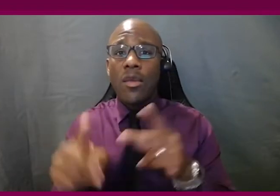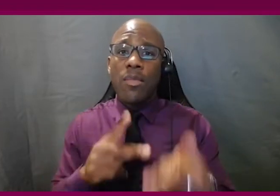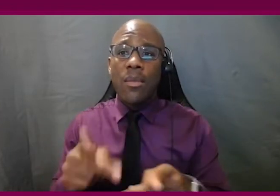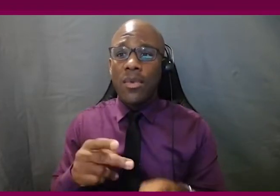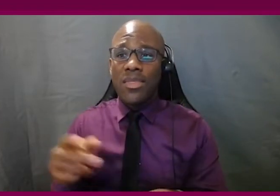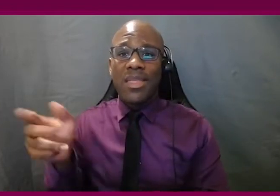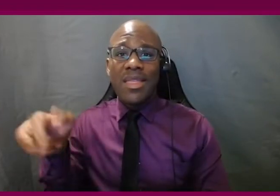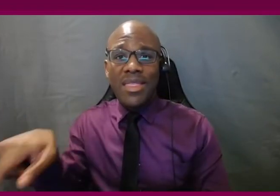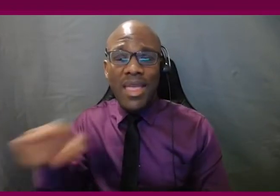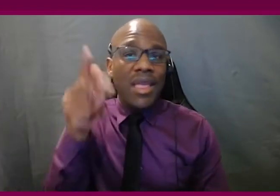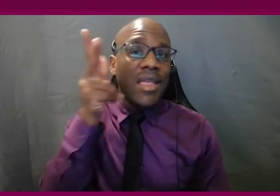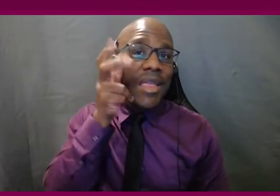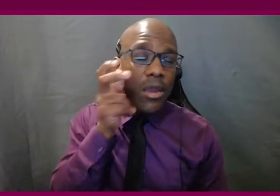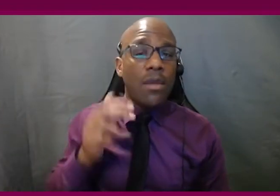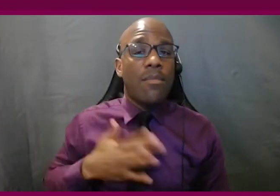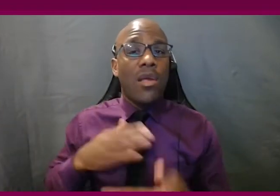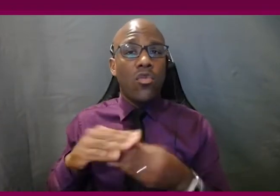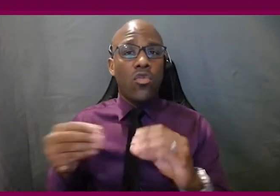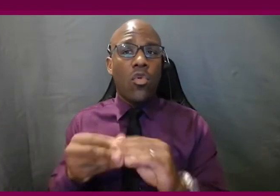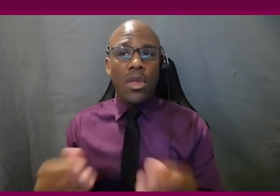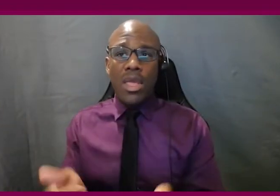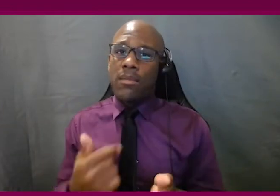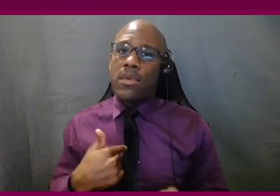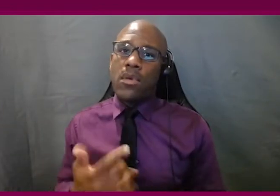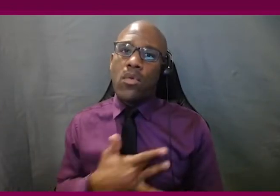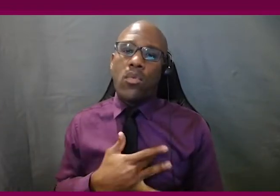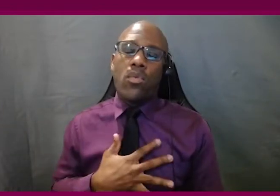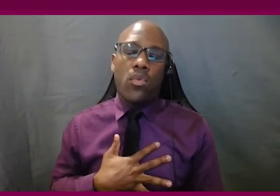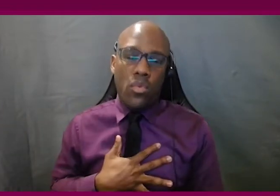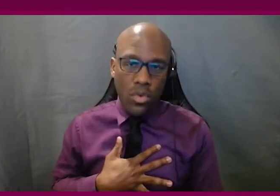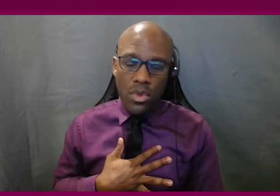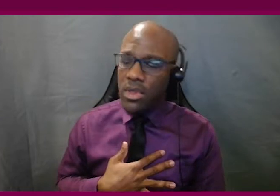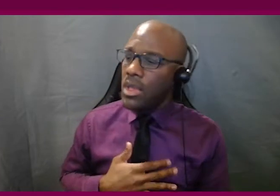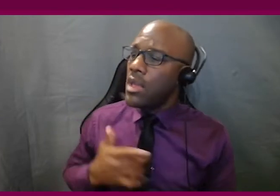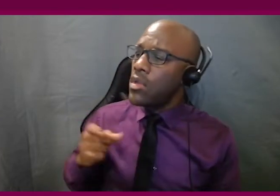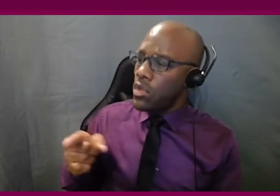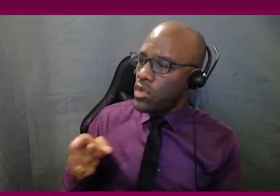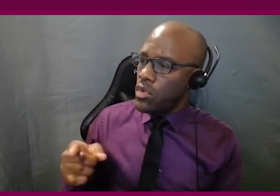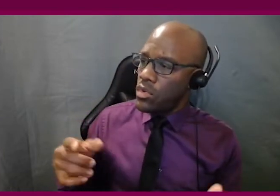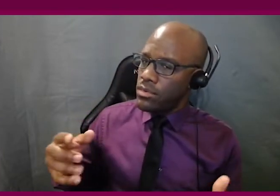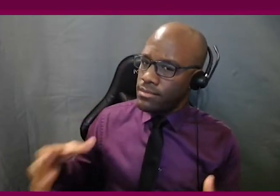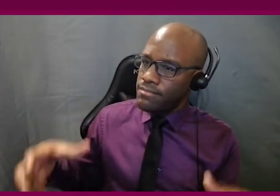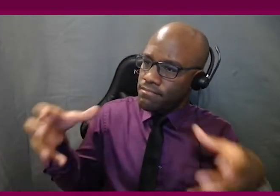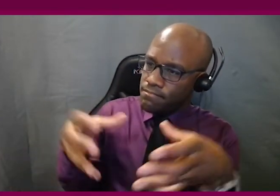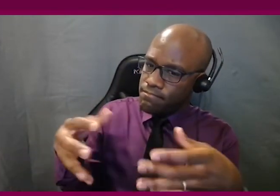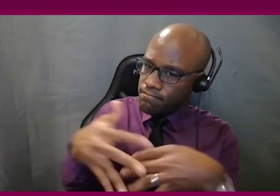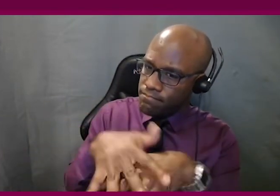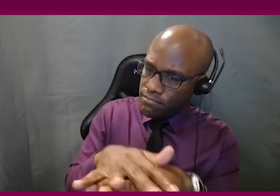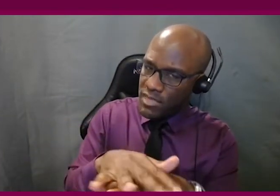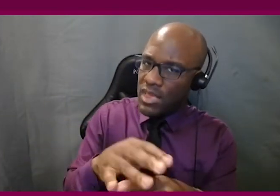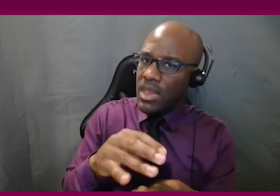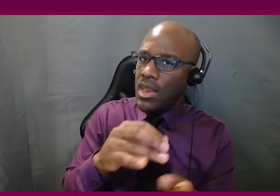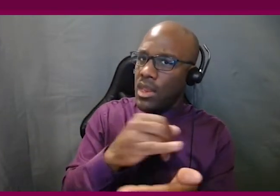fine art and design with the disability justice framework? How exactly do you approach that? Bri Beck: Yeah.